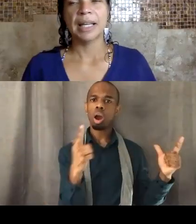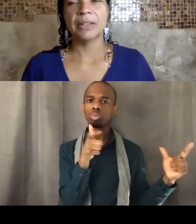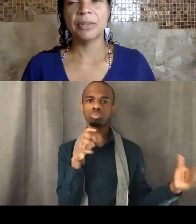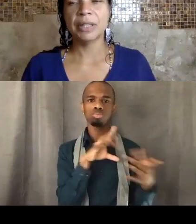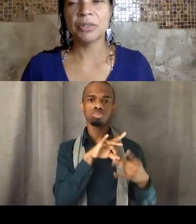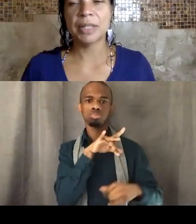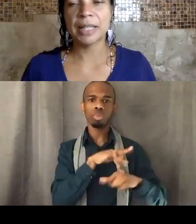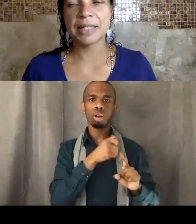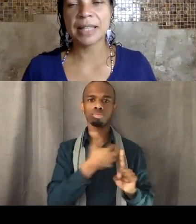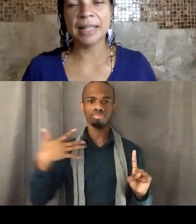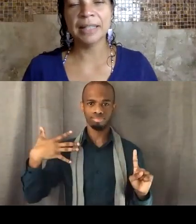And who can do the next slide?